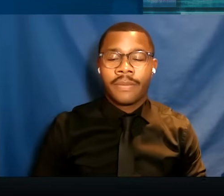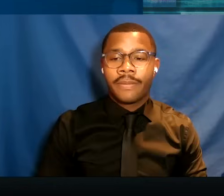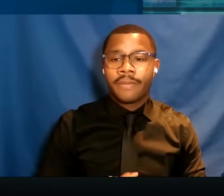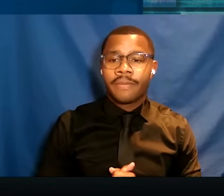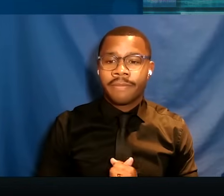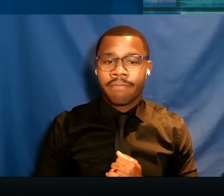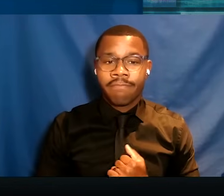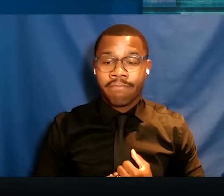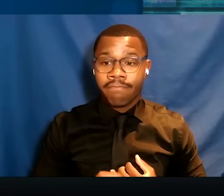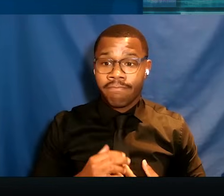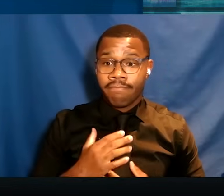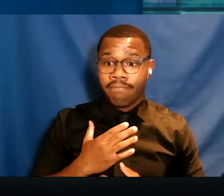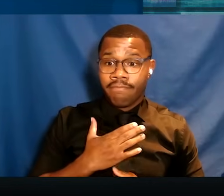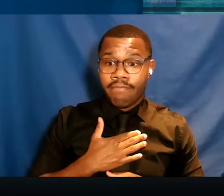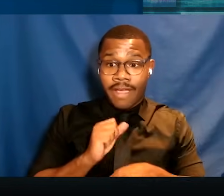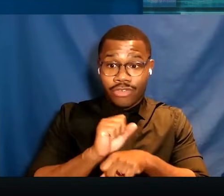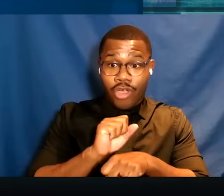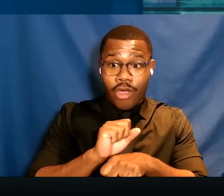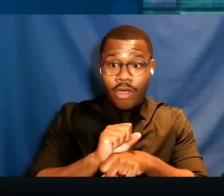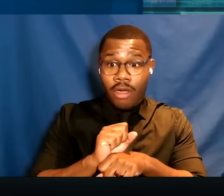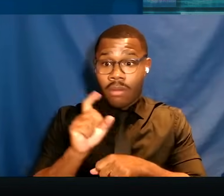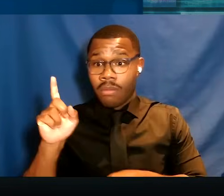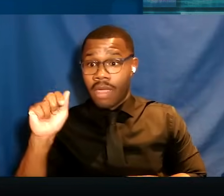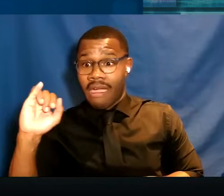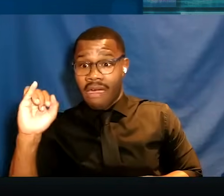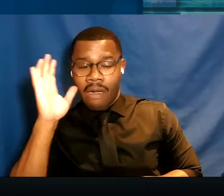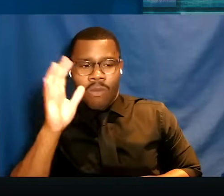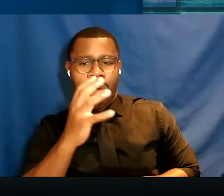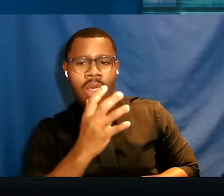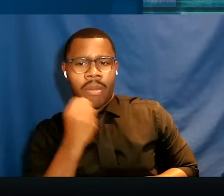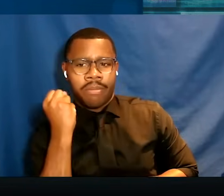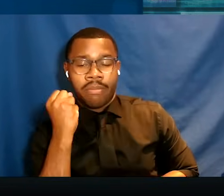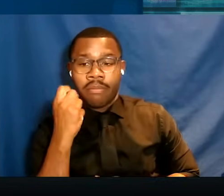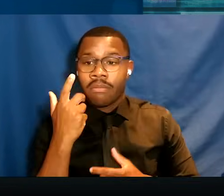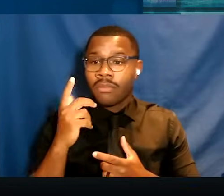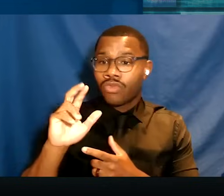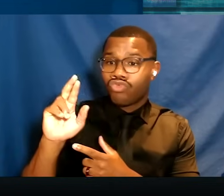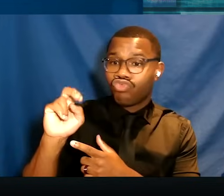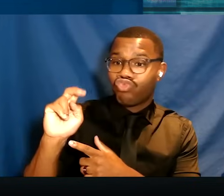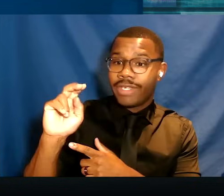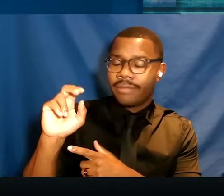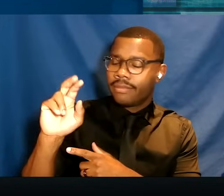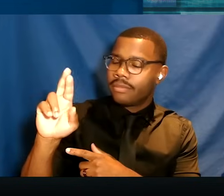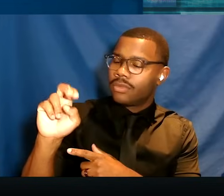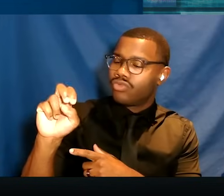Is AI going to take my job? Will I ever see a decent residual from a streaming service? Is the self-tape process ever going to get better